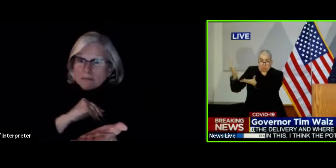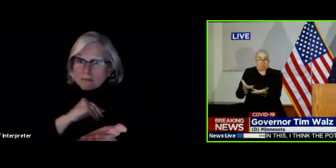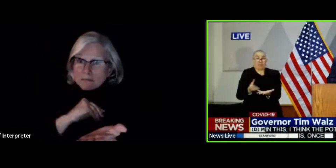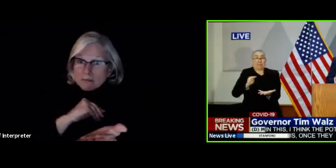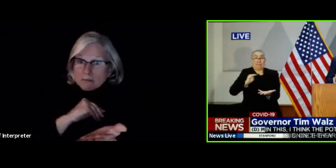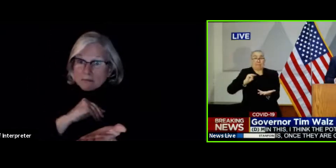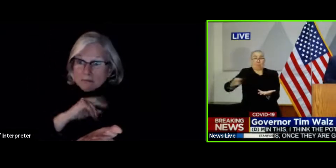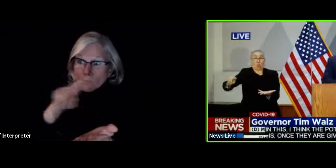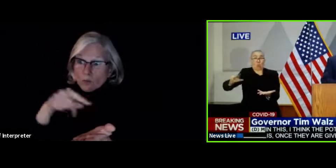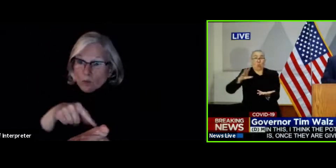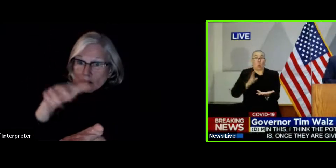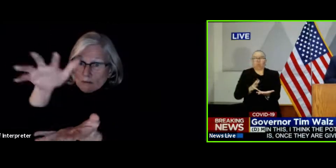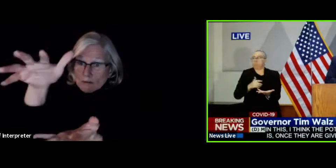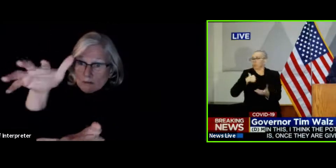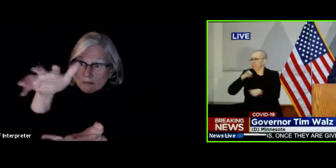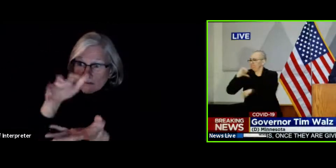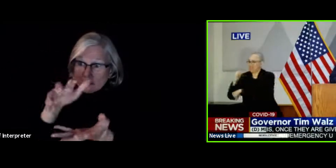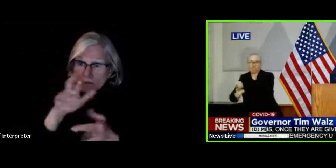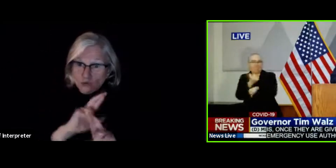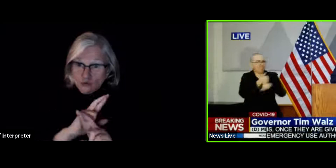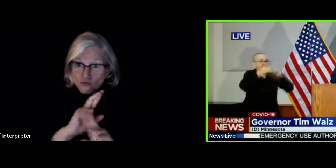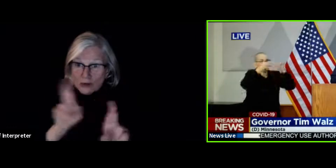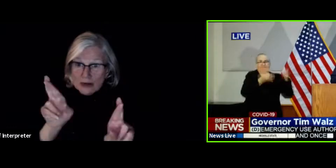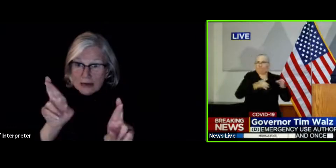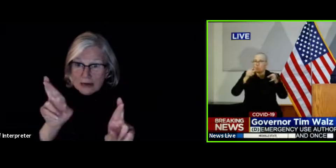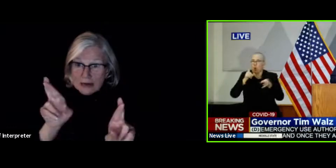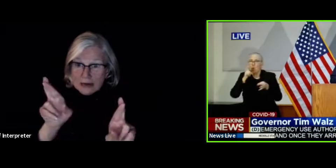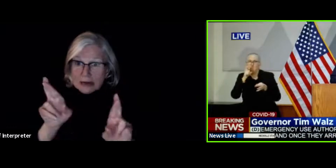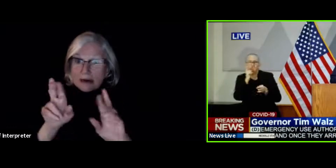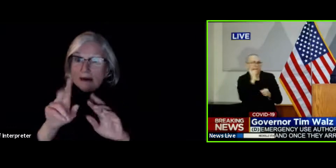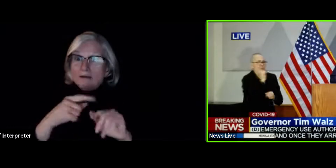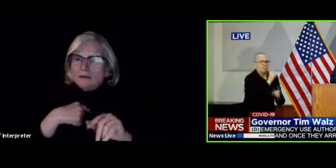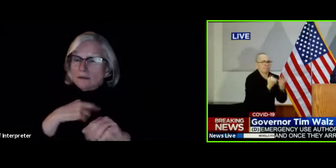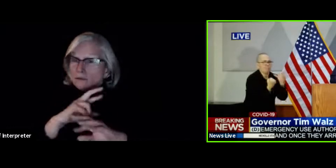IN PLACE AND BEING FOLLOWED, THAT WE WILL PROBABLY START ROLLING THOSE OUT PRIOR TO THAT.